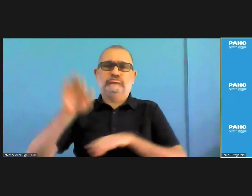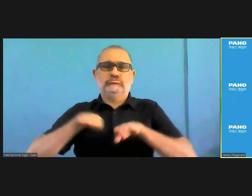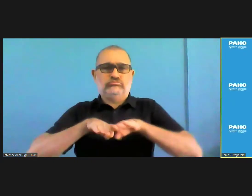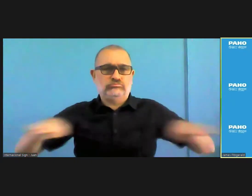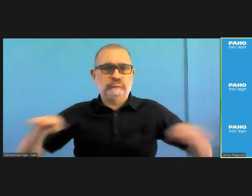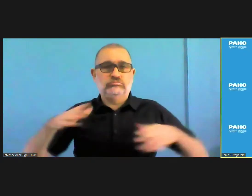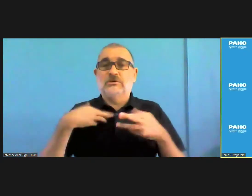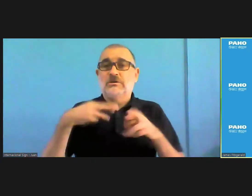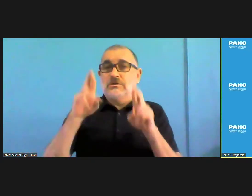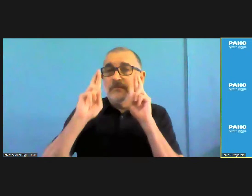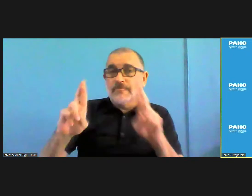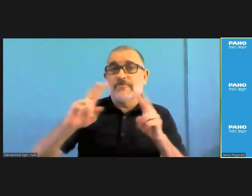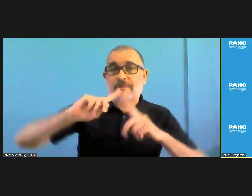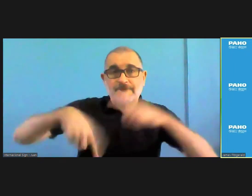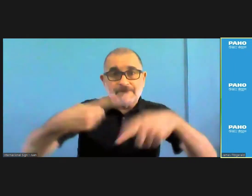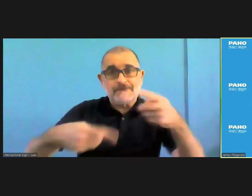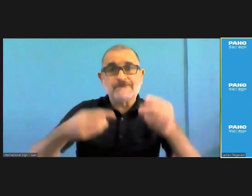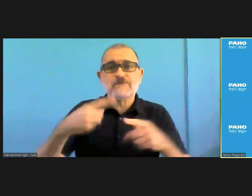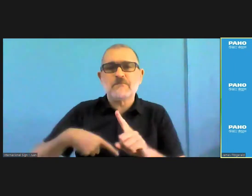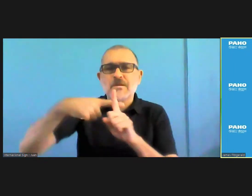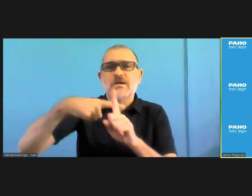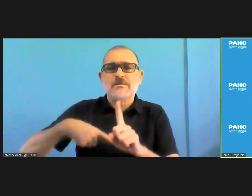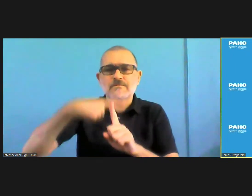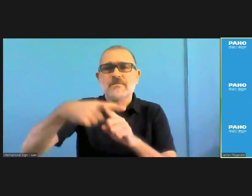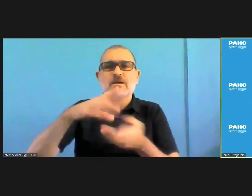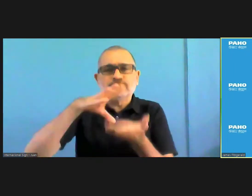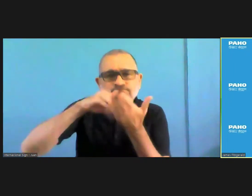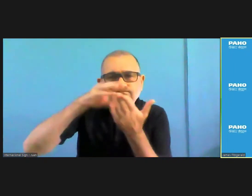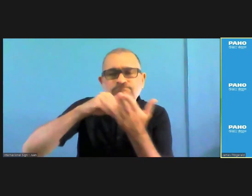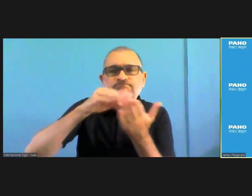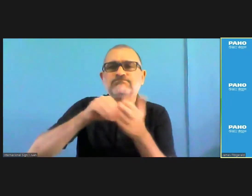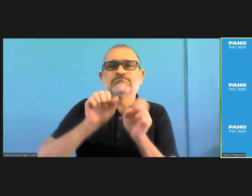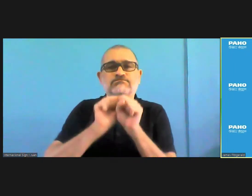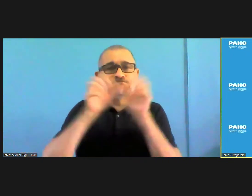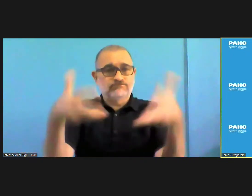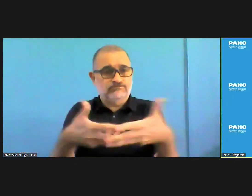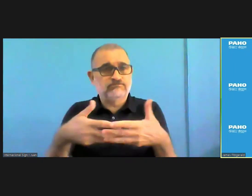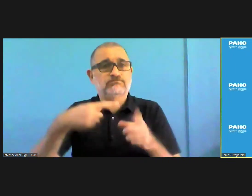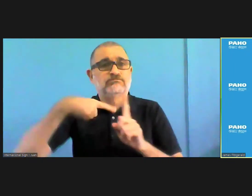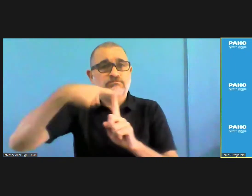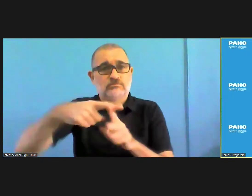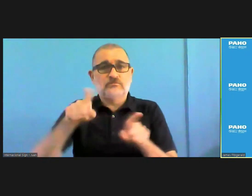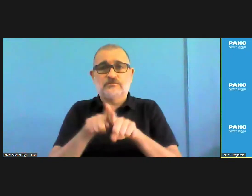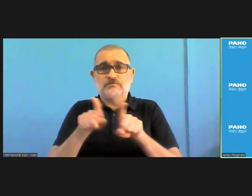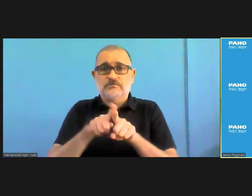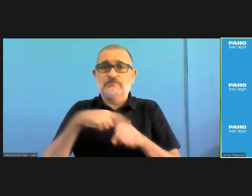terms of the development of more greater resiliency and capacity within our health systems, not just to be better